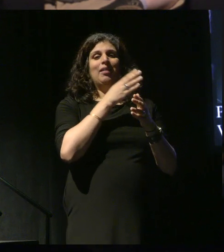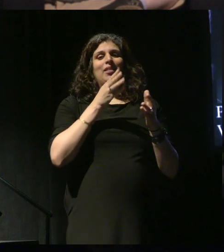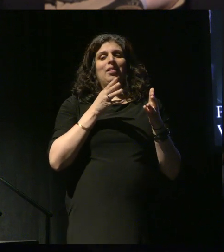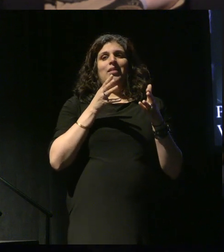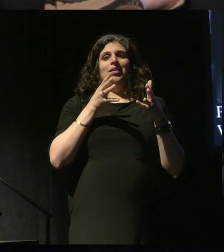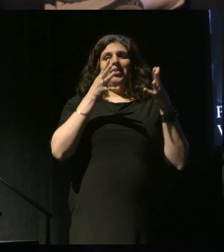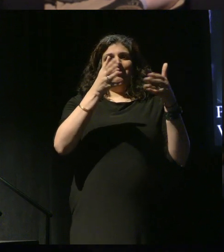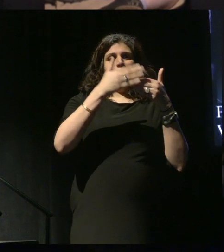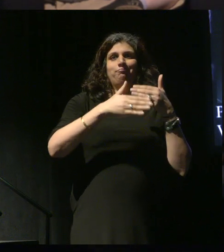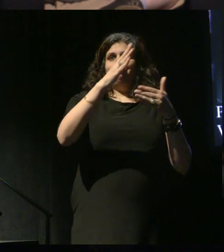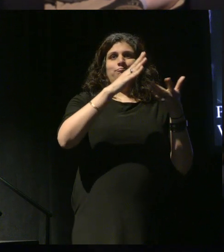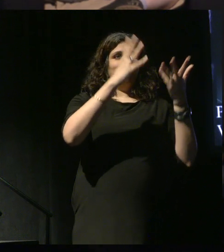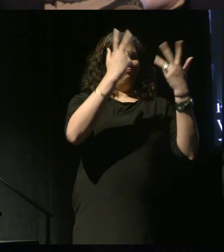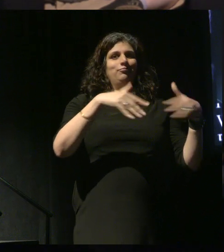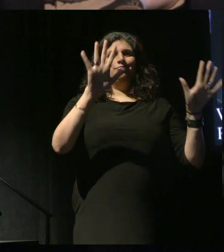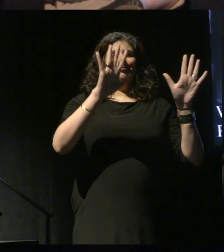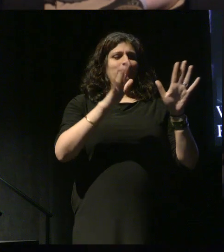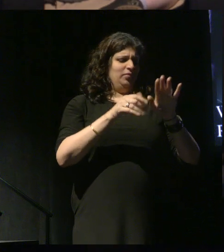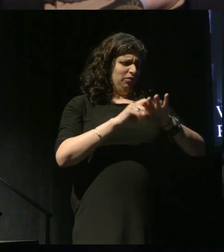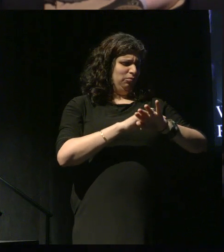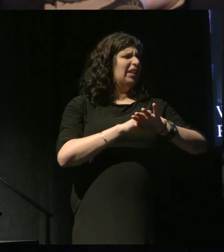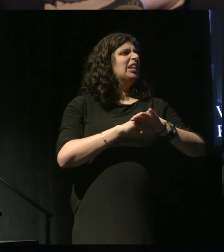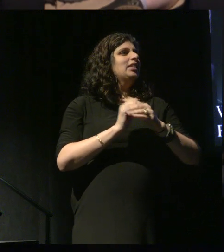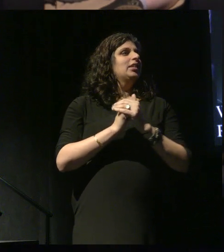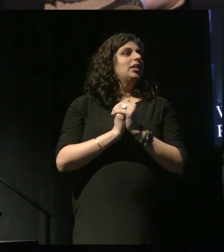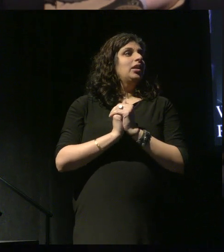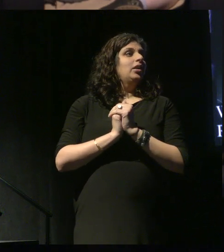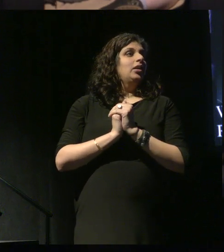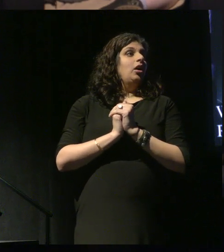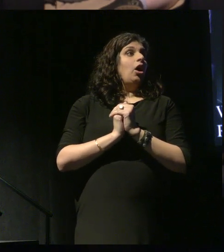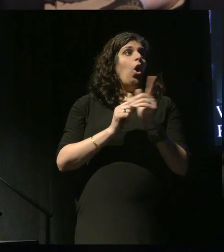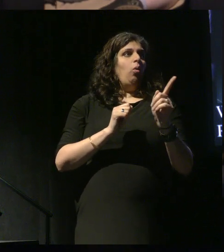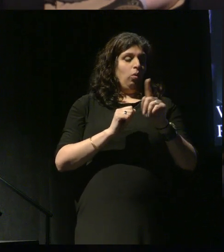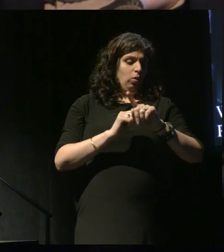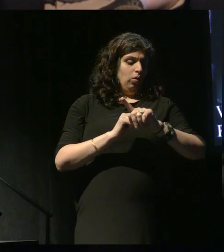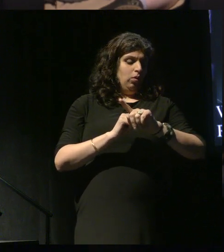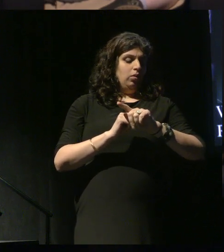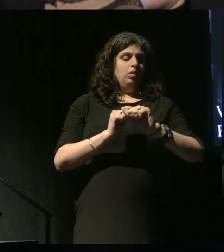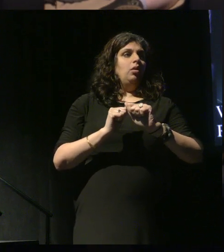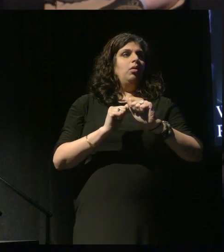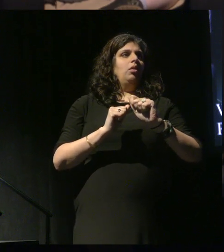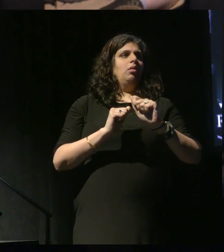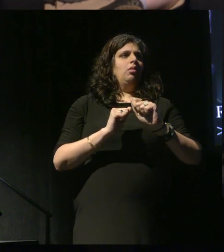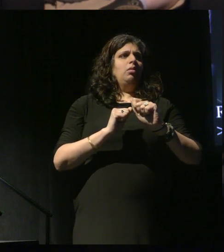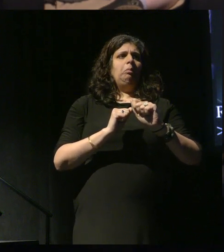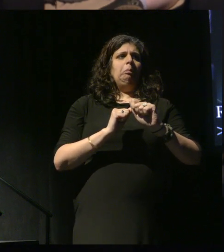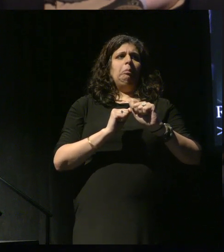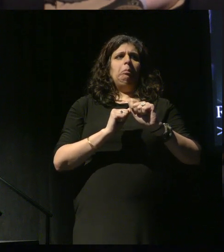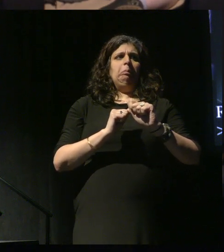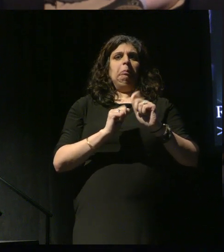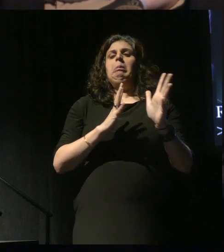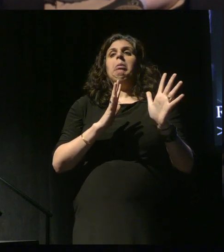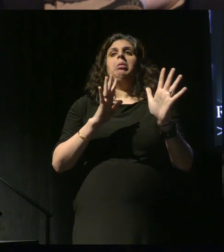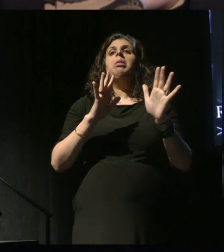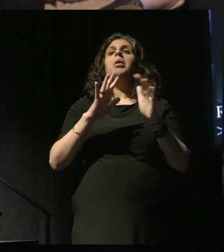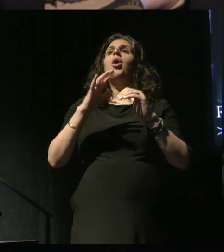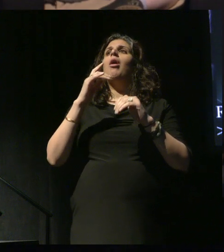fell into place from there. Mm. - Yeah. It's so funny to me. It's kind of hilarious to me that you said, oh, the structure of the book is quite simple,